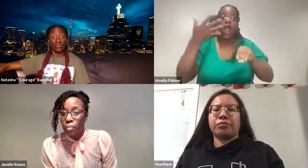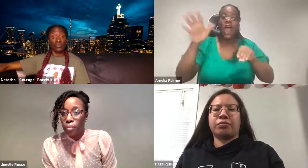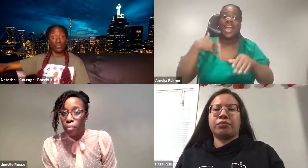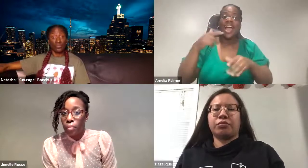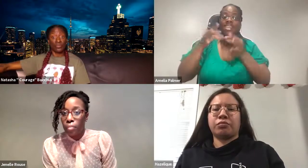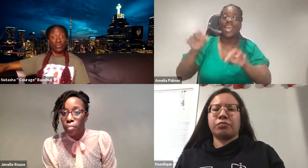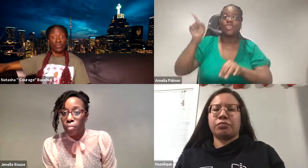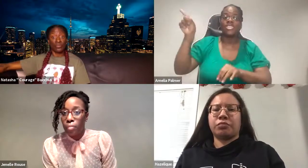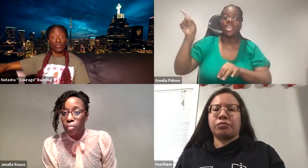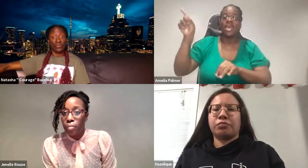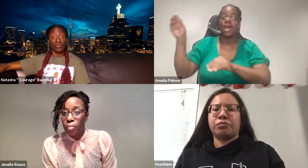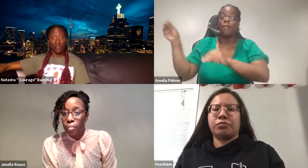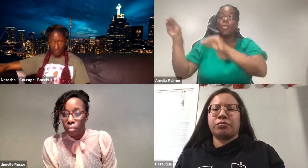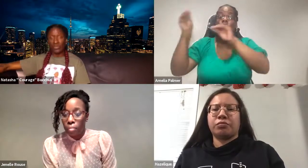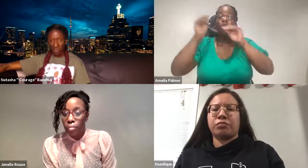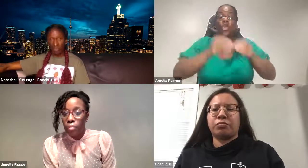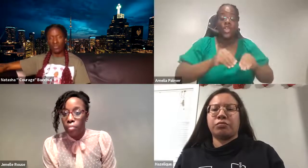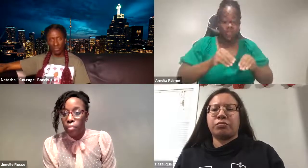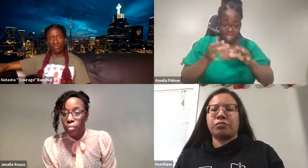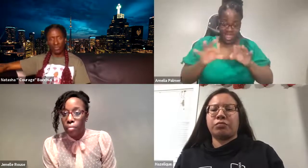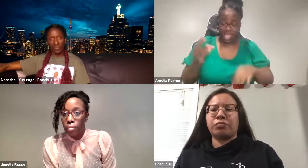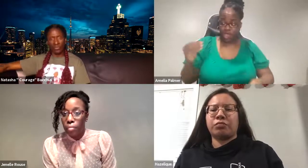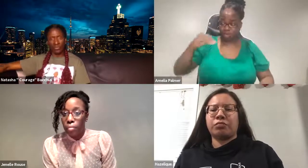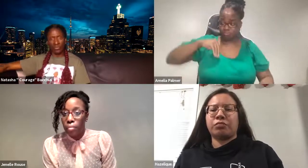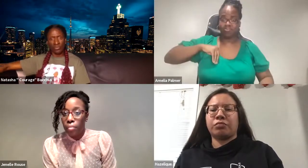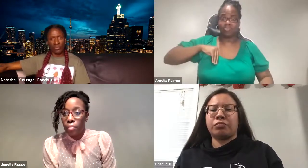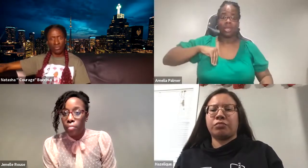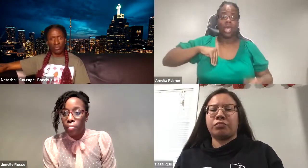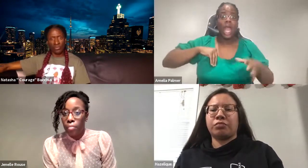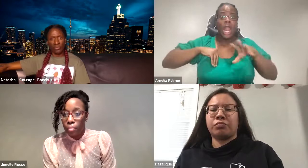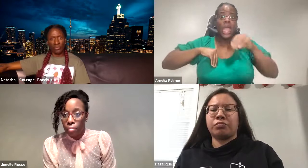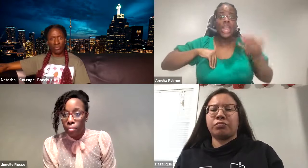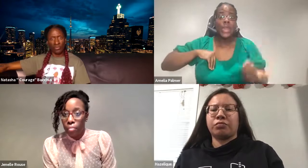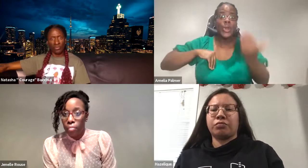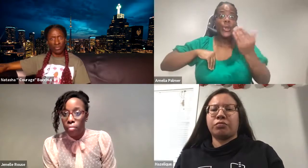immigrants who have moved especially from the islands and have moved maybe to like north america